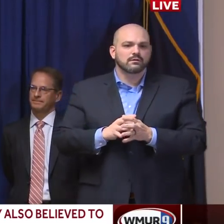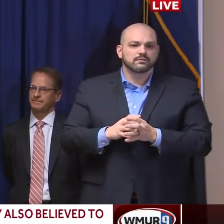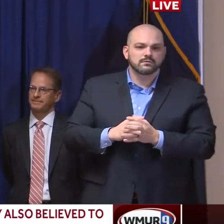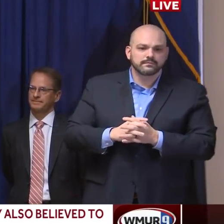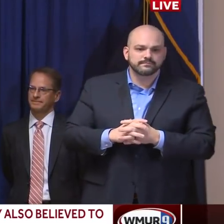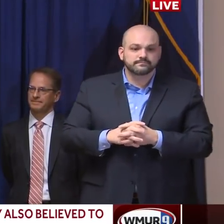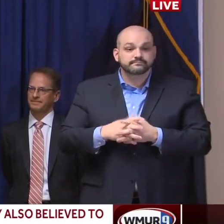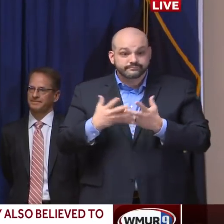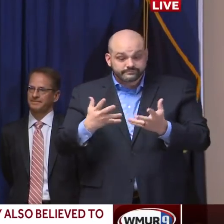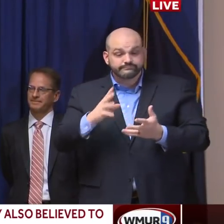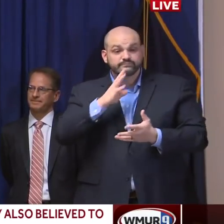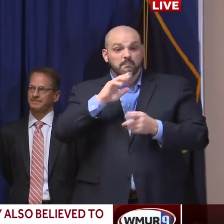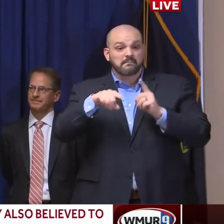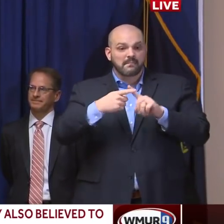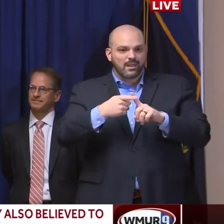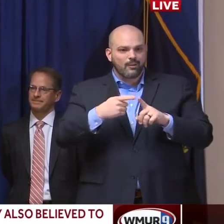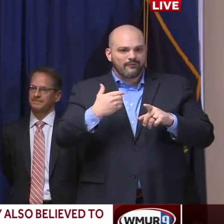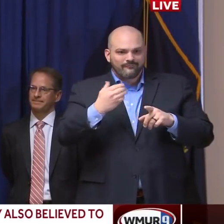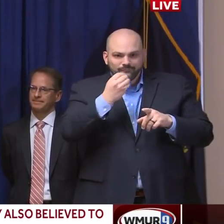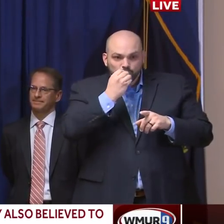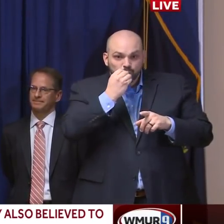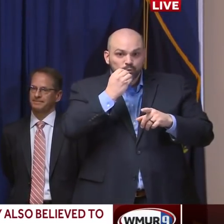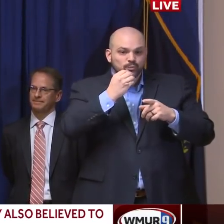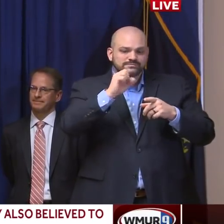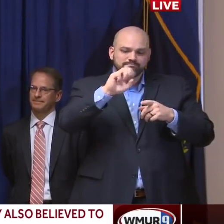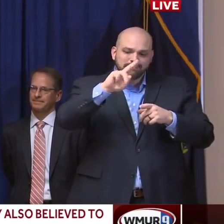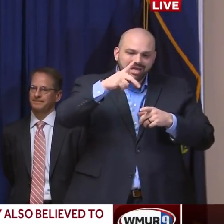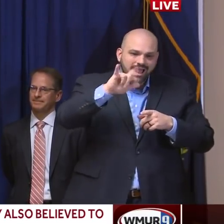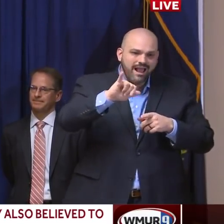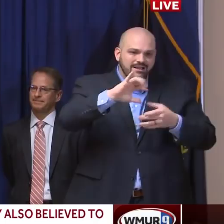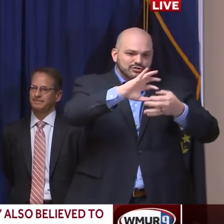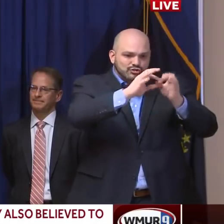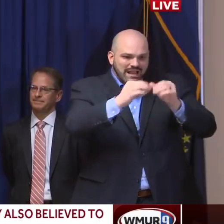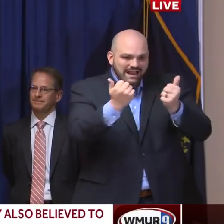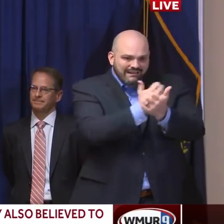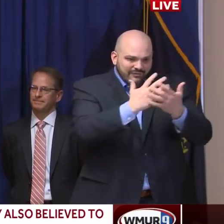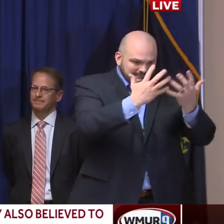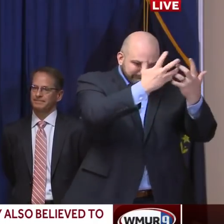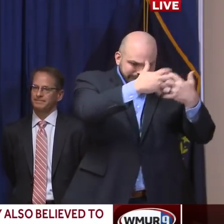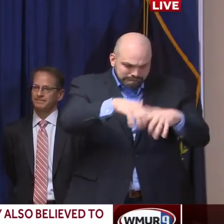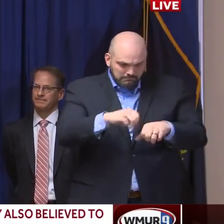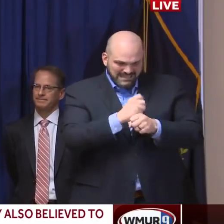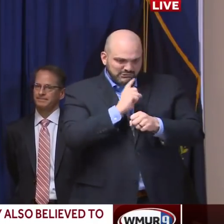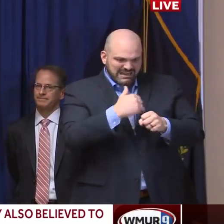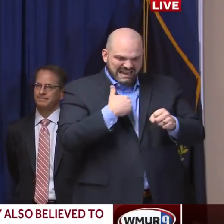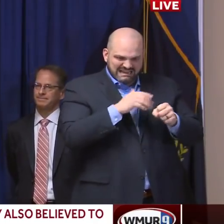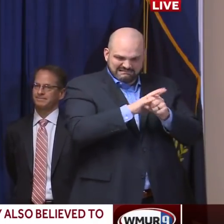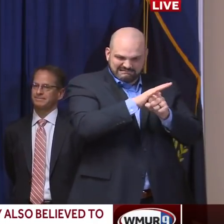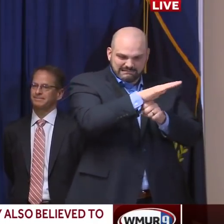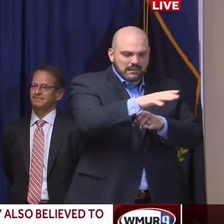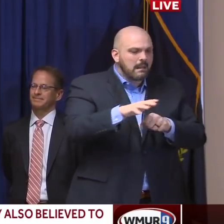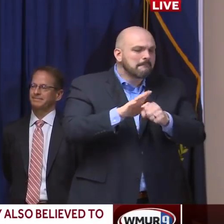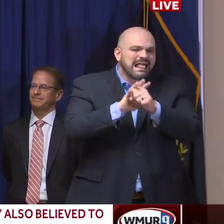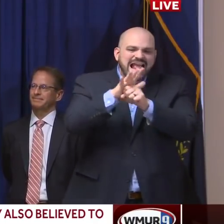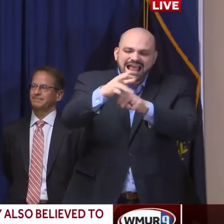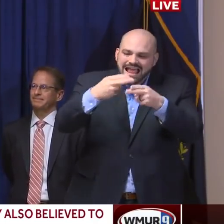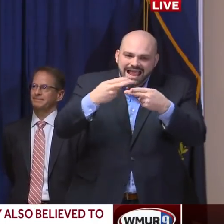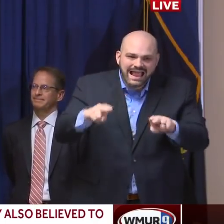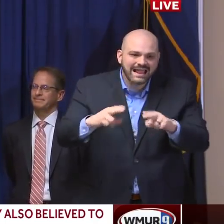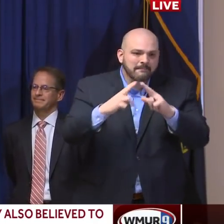I TALKED TO THE FOLKS IN THE SUPPLY CHAIN, SO MANY GROCERY STORES THEMSELVES. THERE IS FOOD ON THE SHELVES.